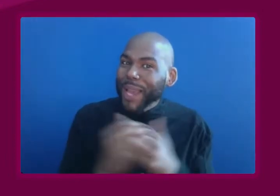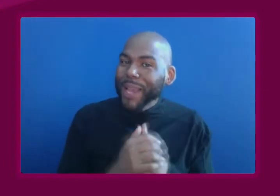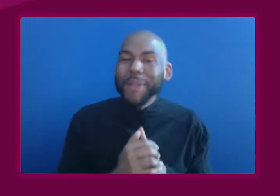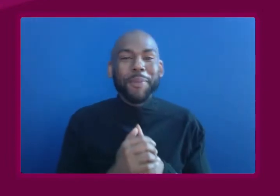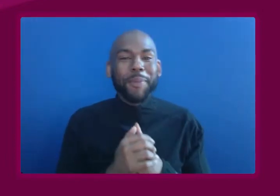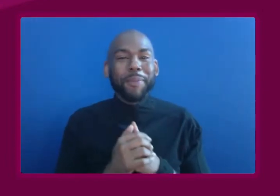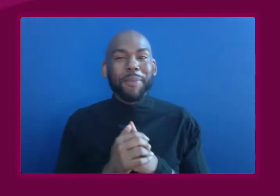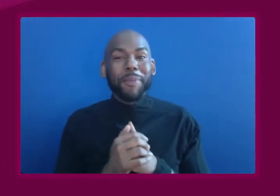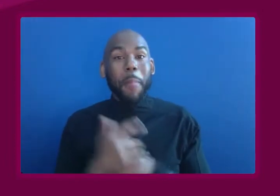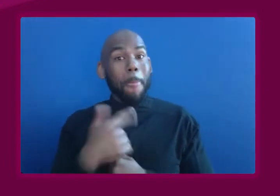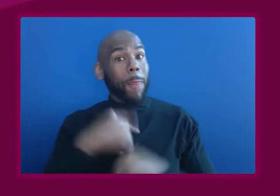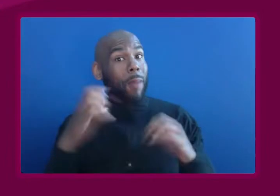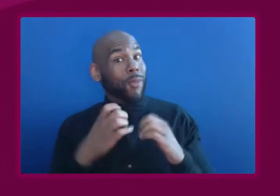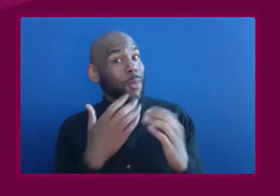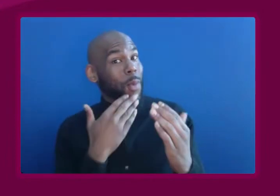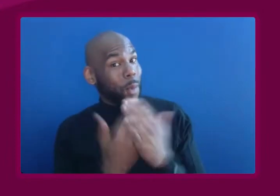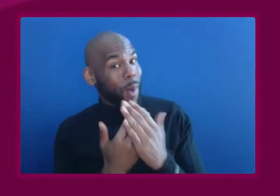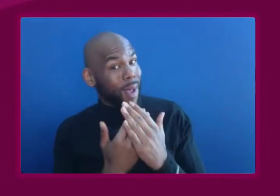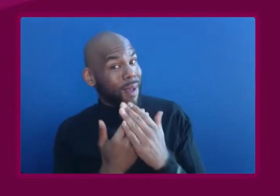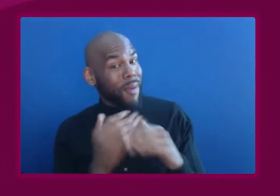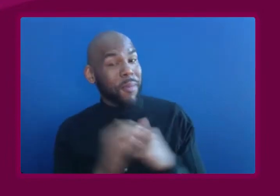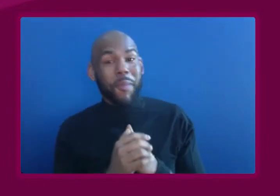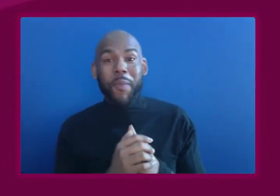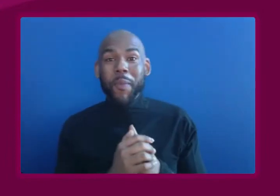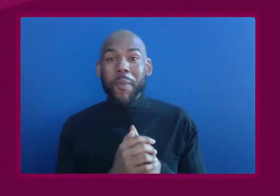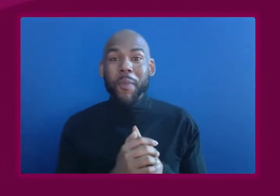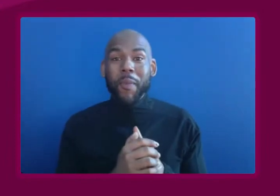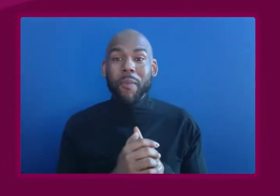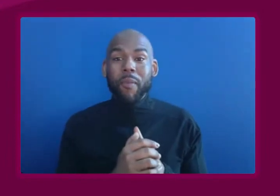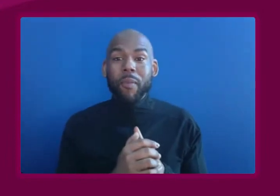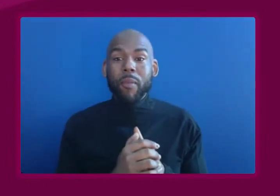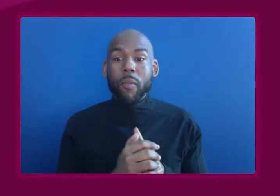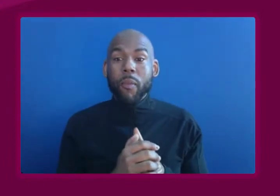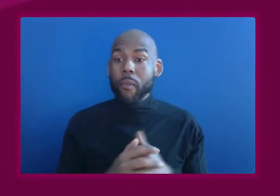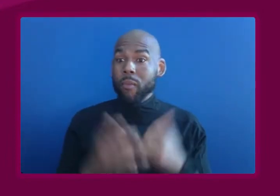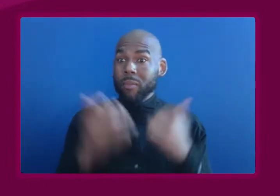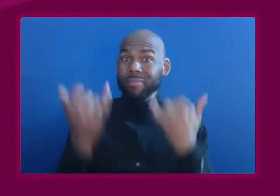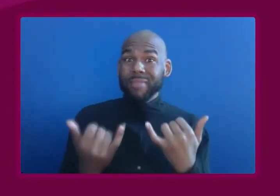Miguel Quiñones: Doing very well, especially in this day and